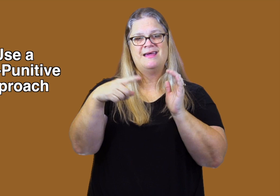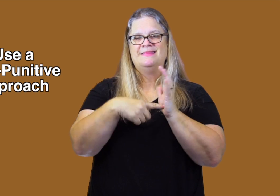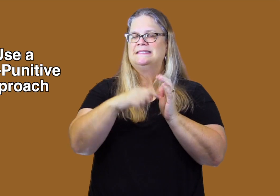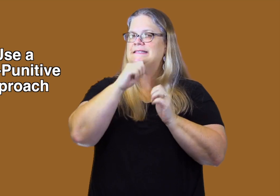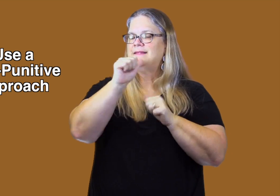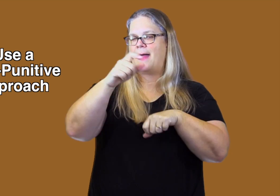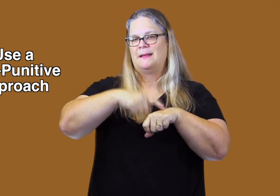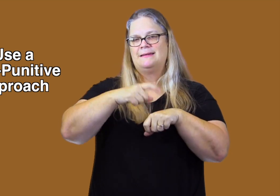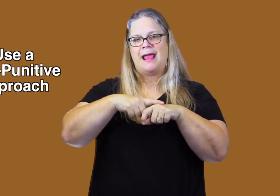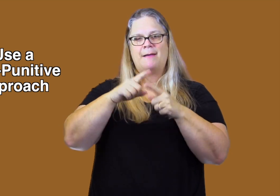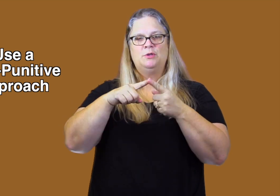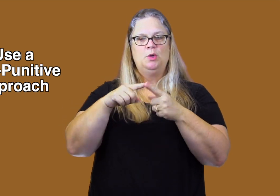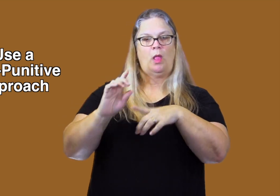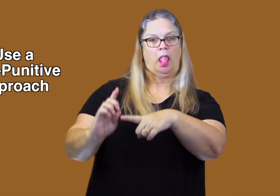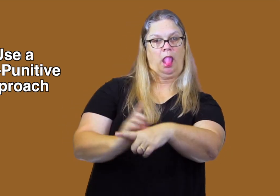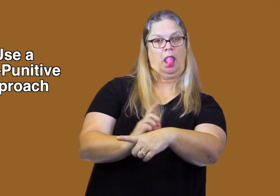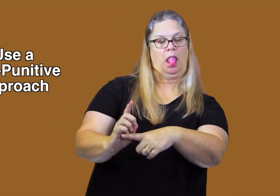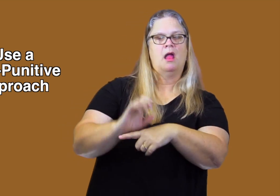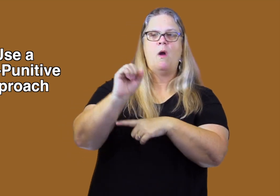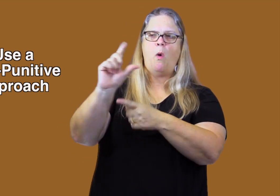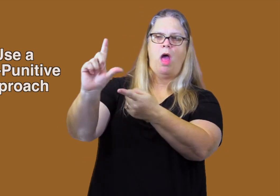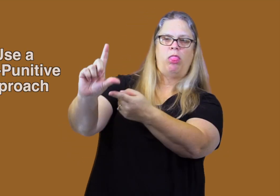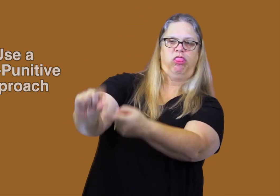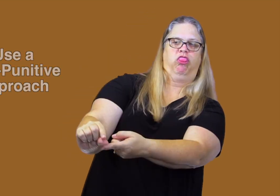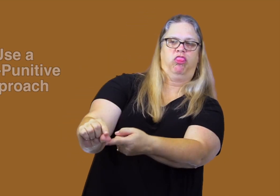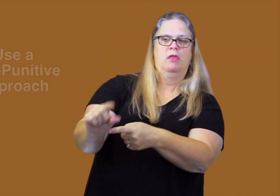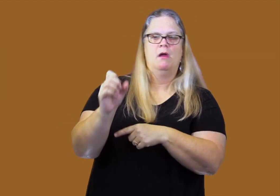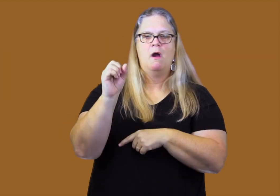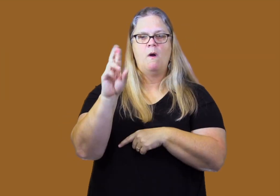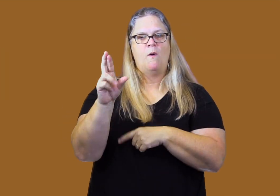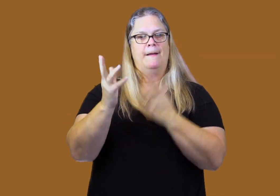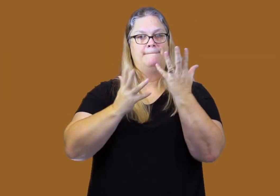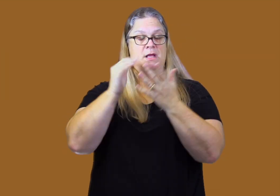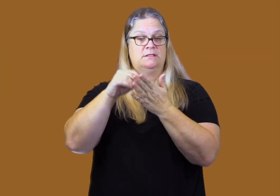This is not the time to discipline, belittle or embarrassed a student.